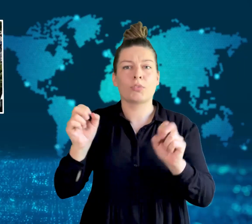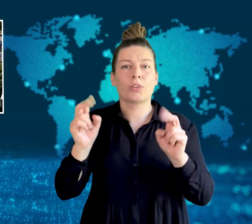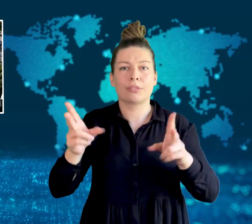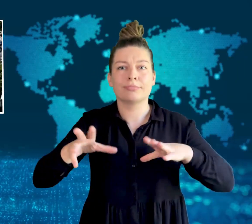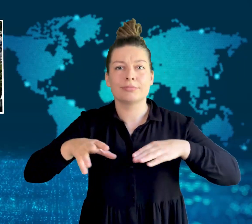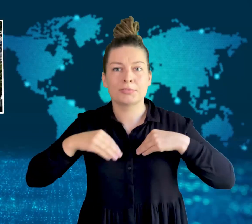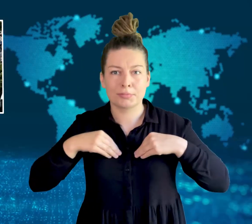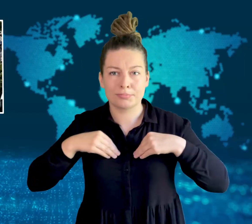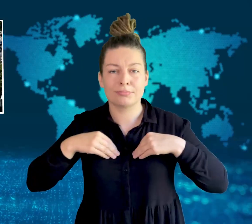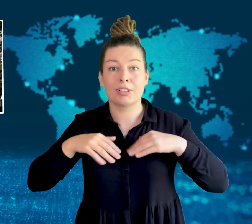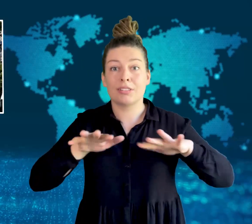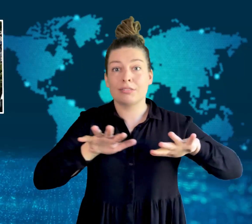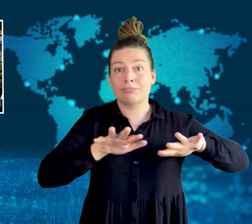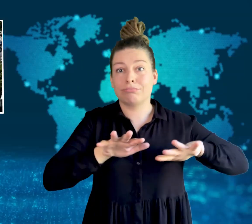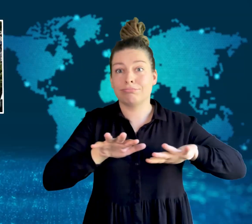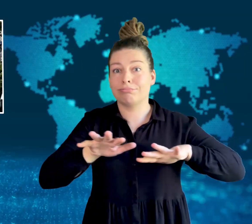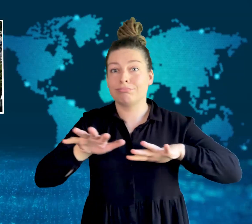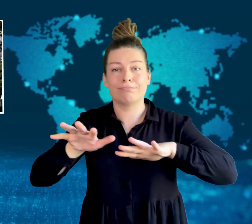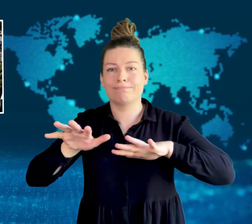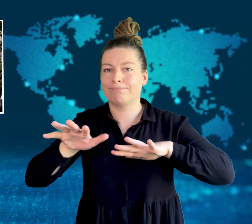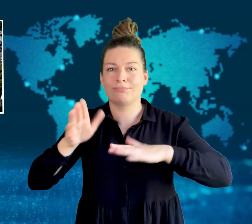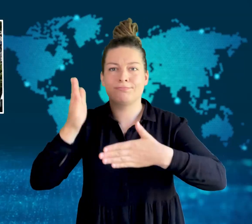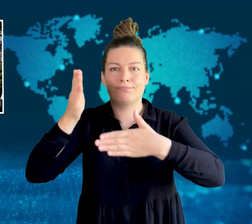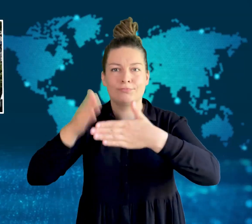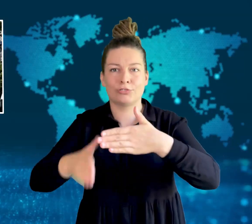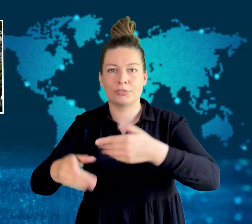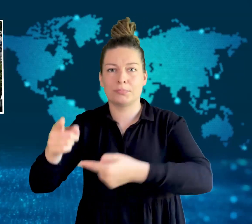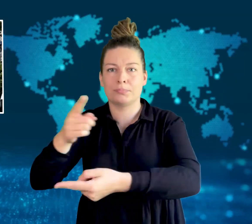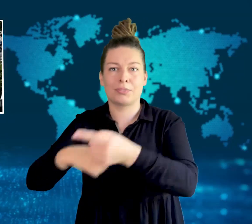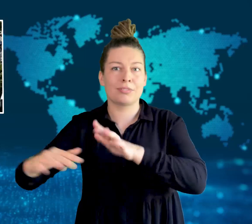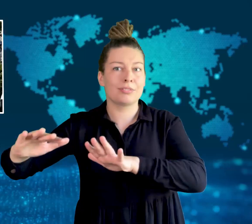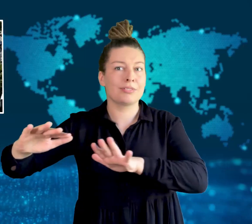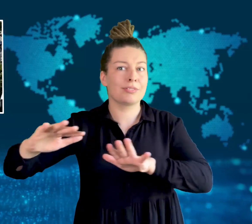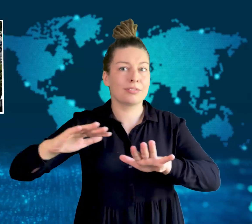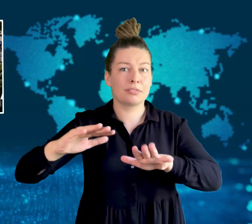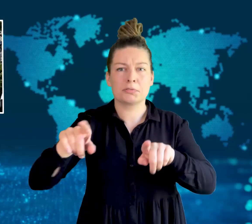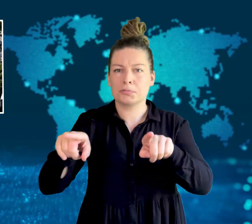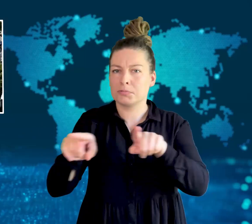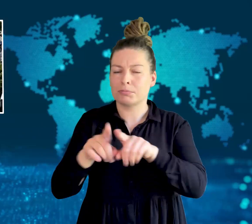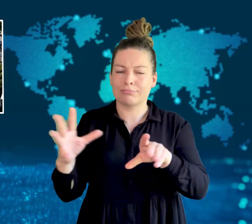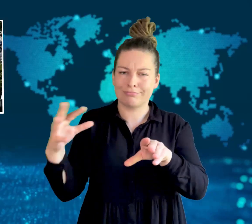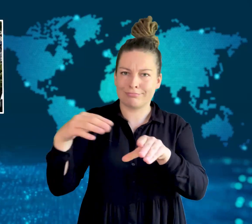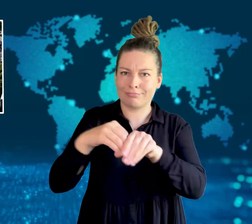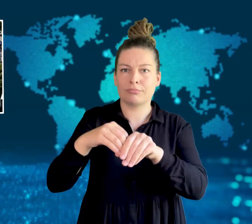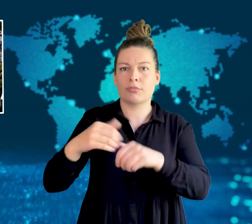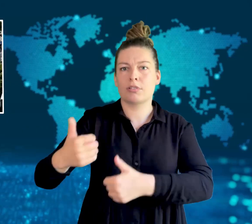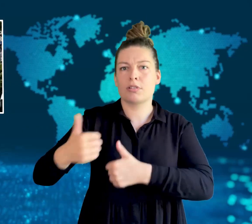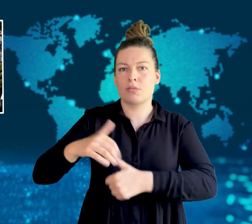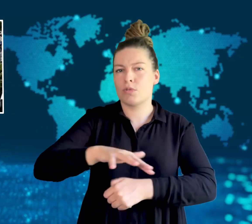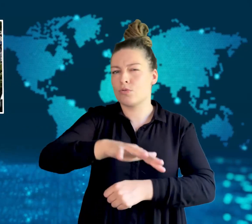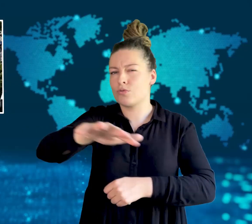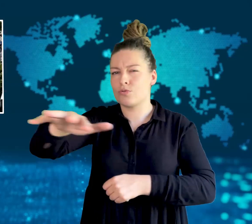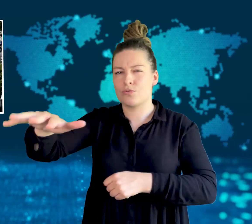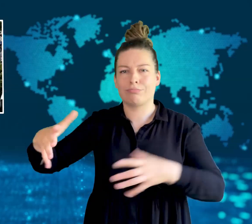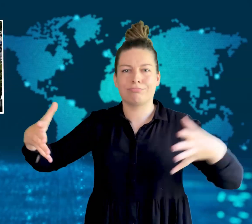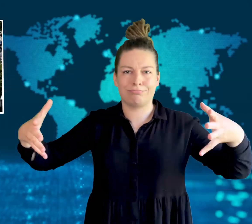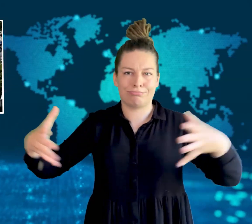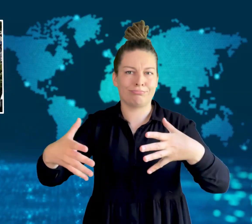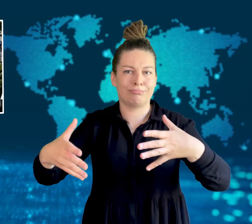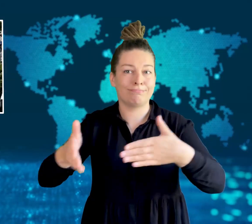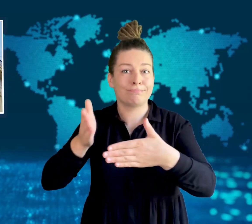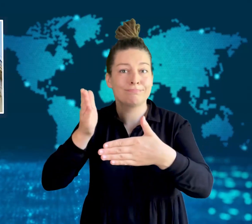he had known Prigozhin for around 20 years.